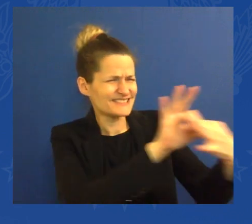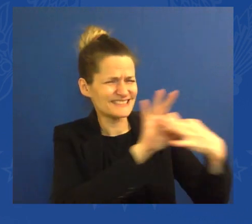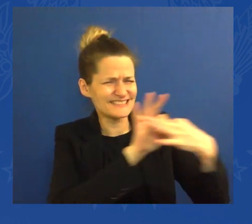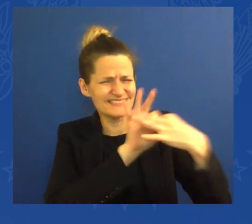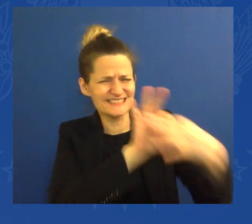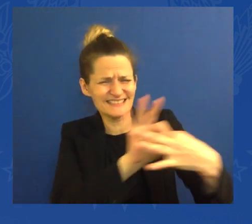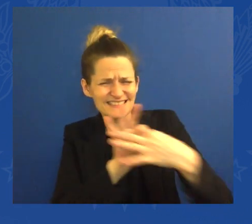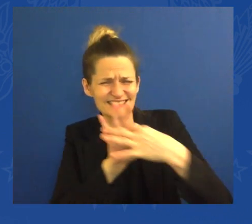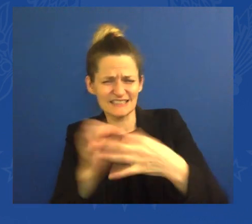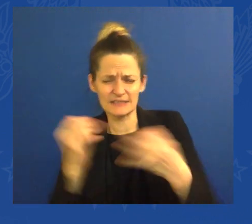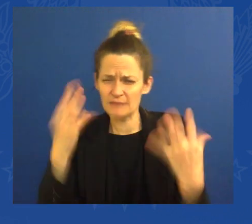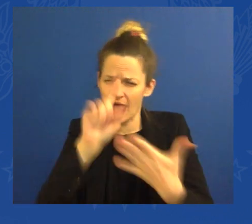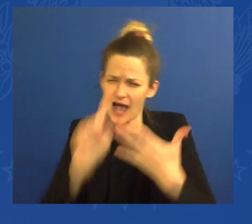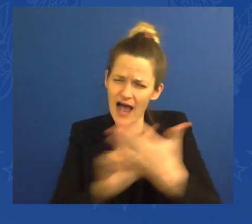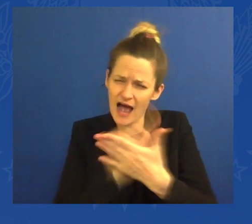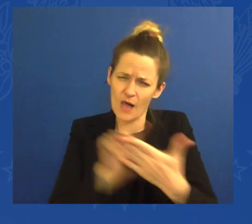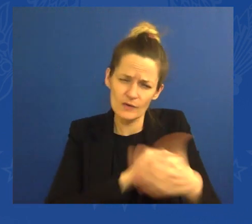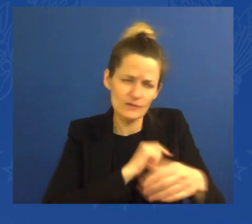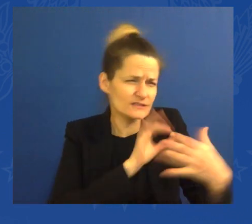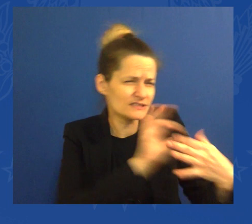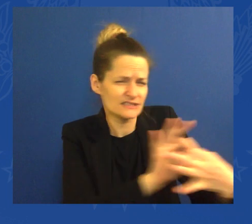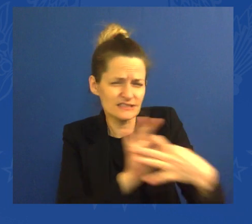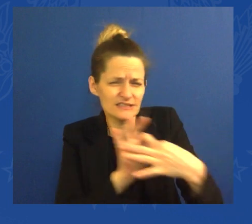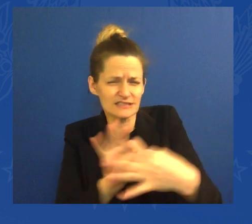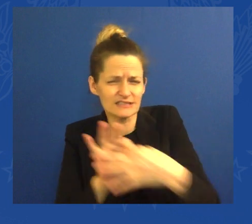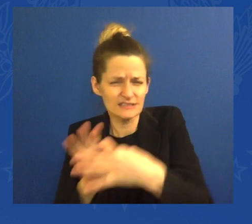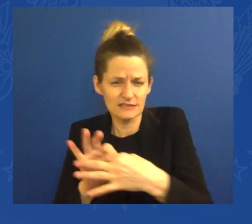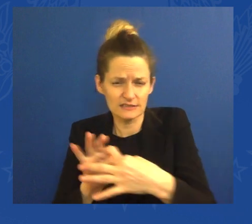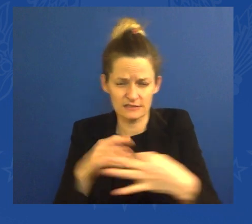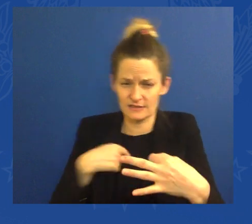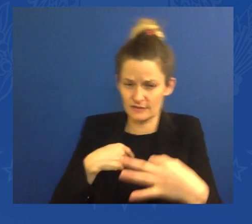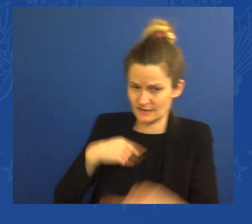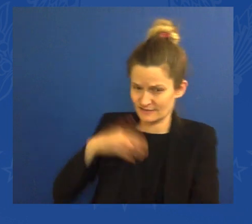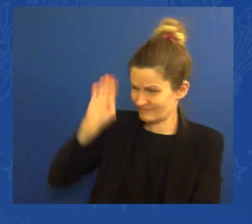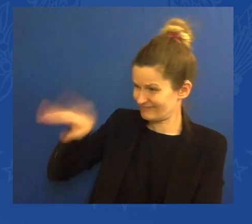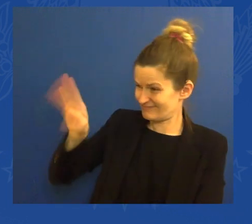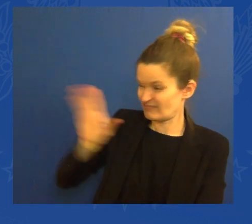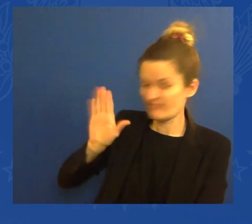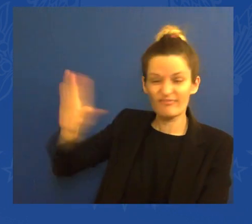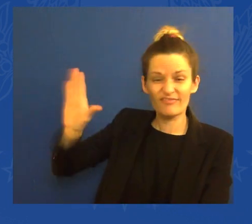by letting them know what was being planned. And now the free world is holding him accountable.